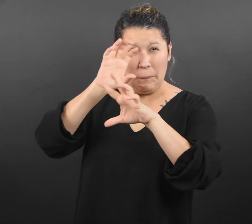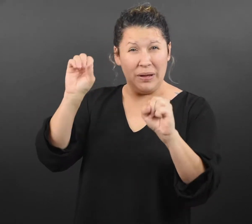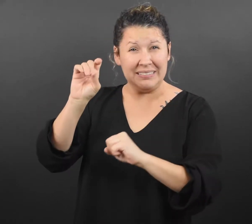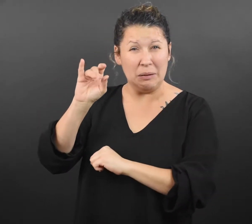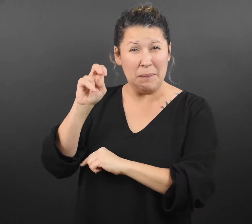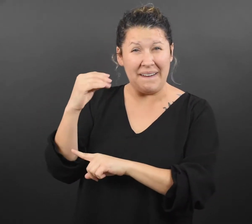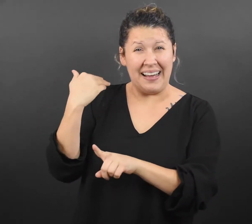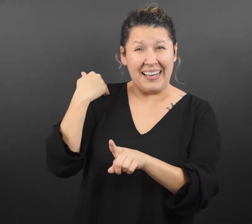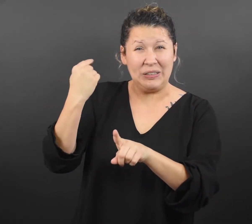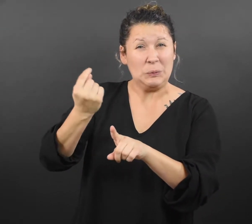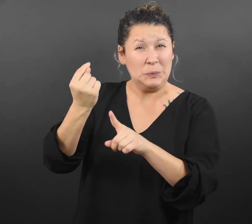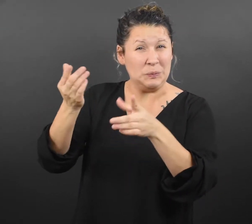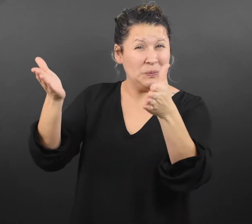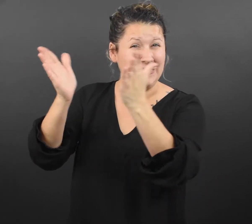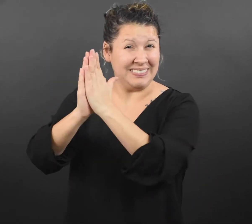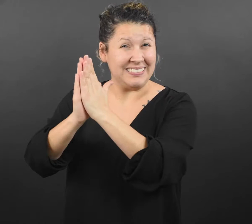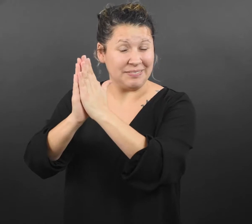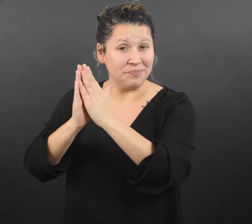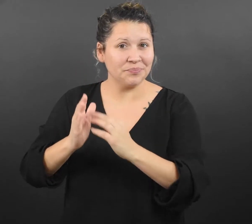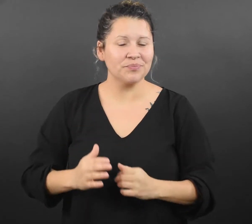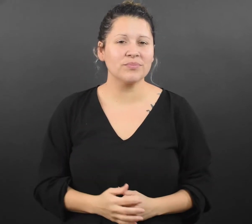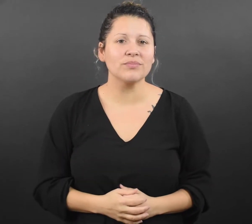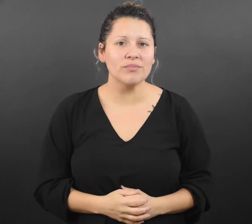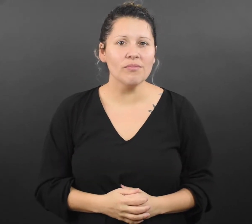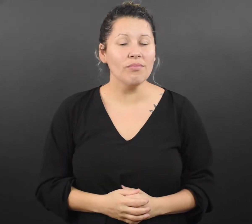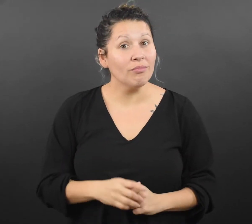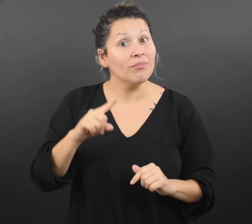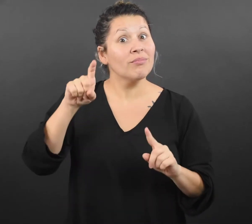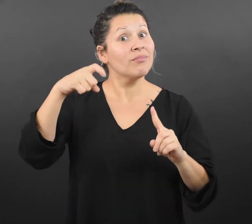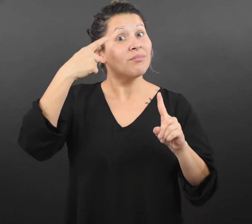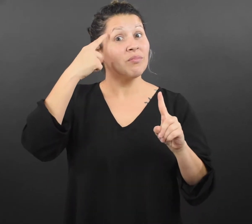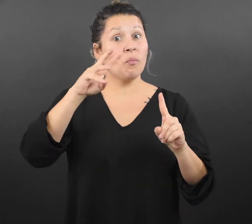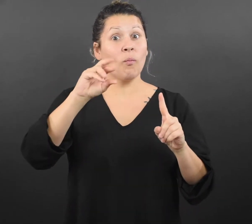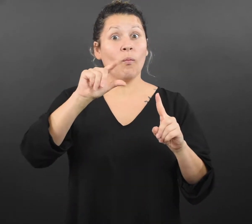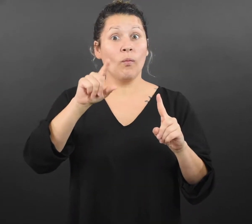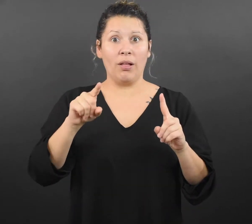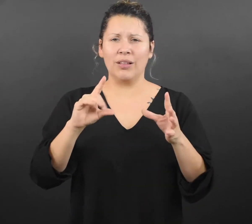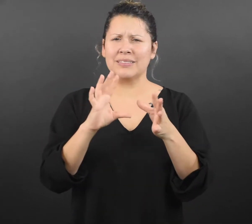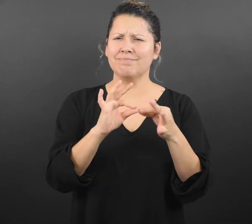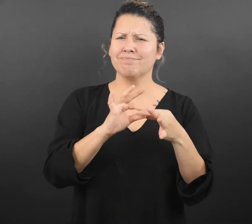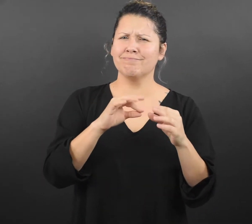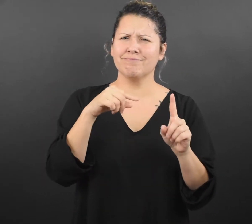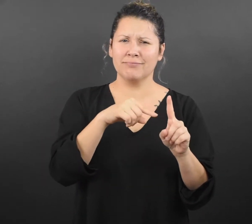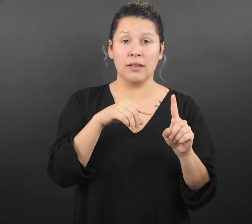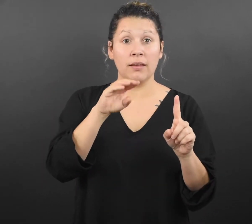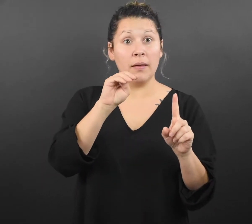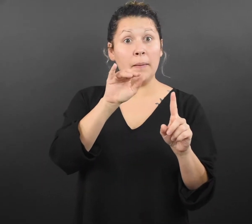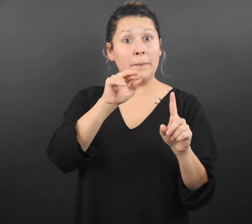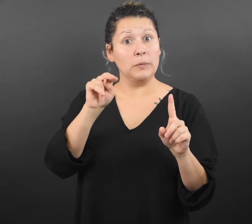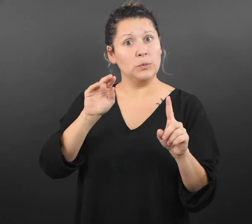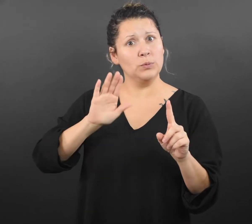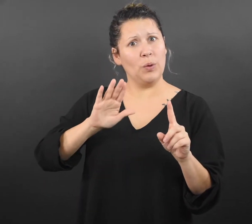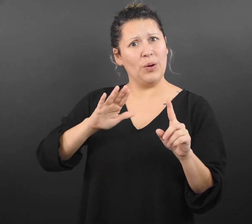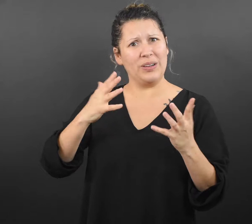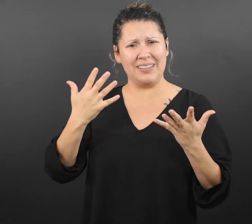to President Biden on Tuesday. “Minnesota’s frontline health